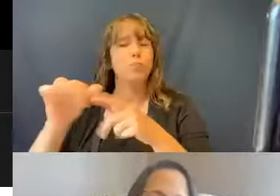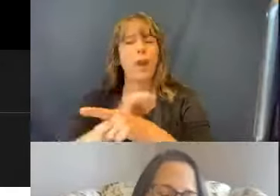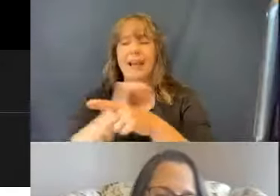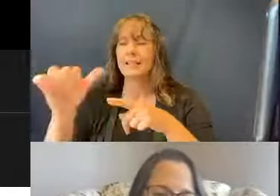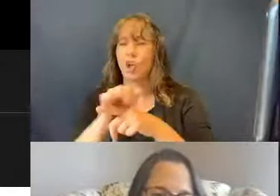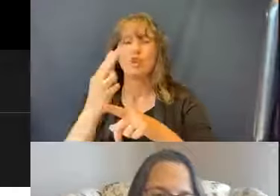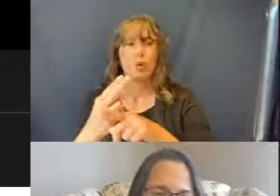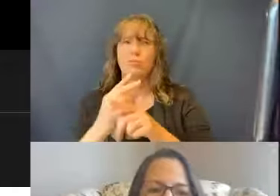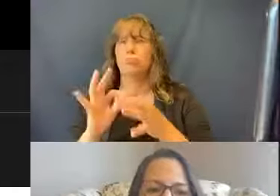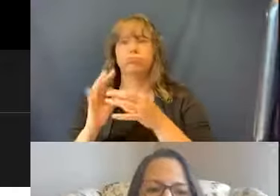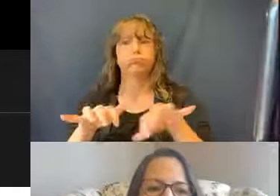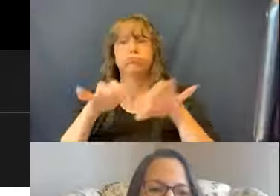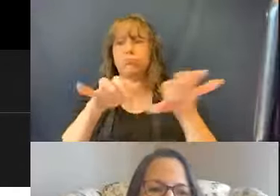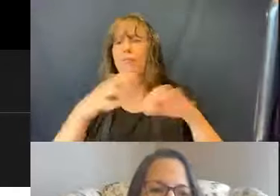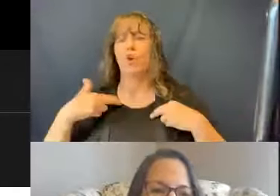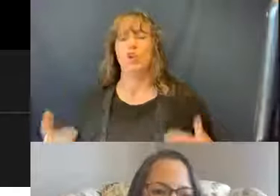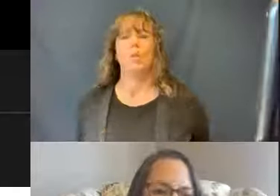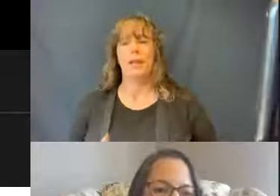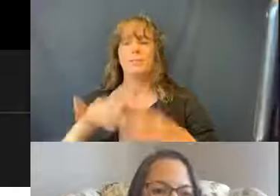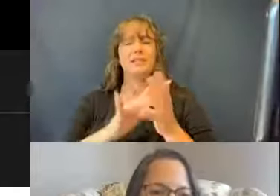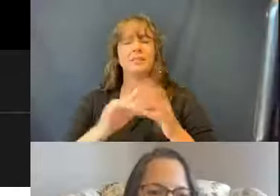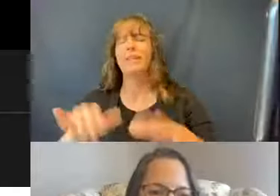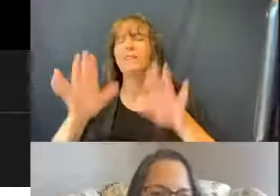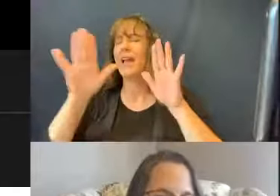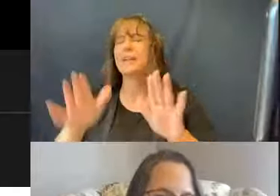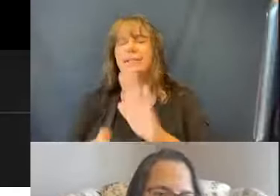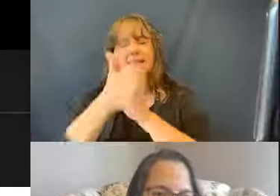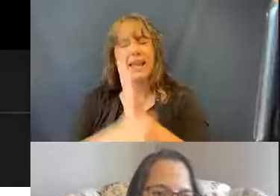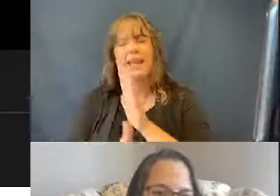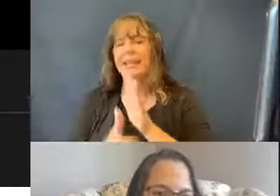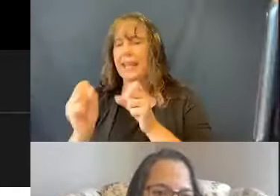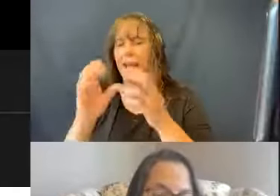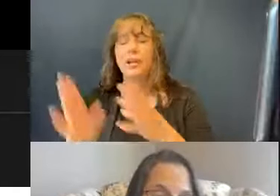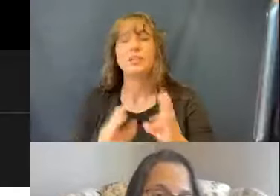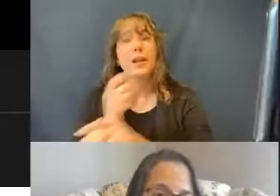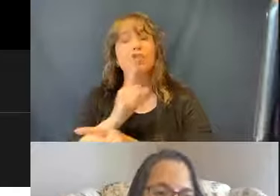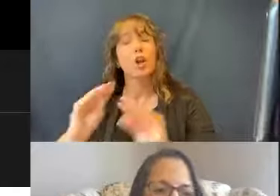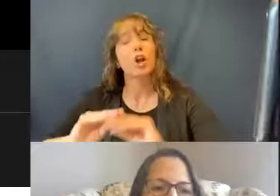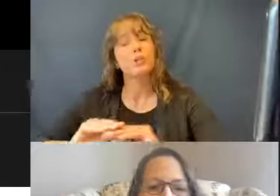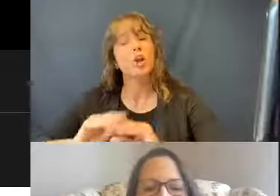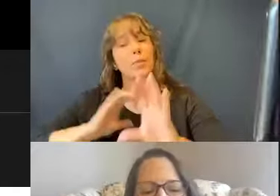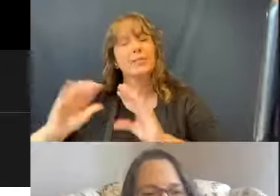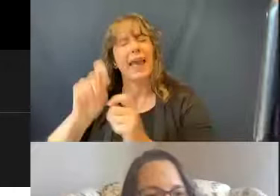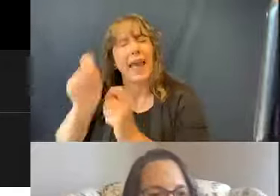a fantastic technique to make sure that communication has accurately occurred. The other thing you